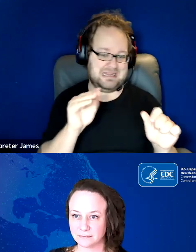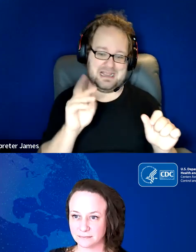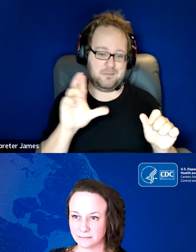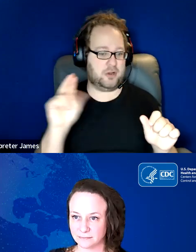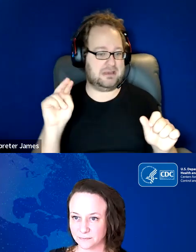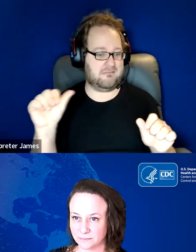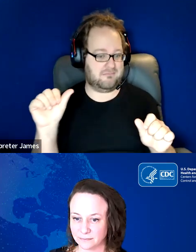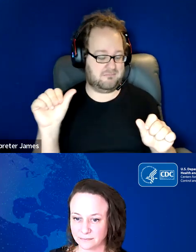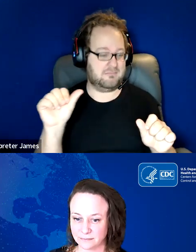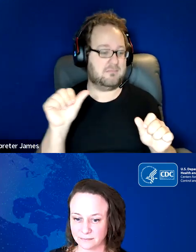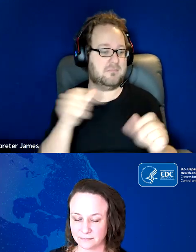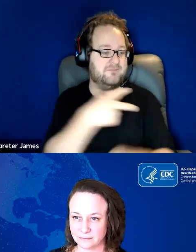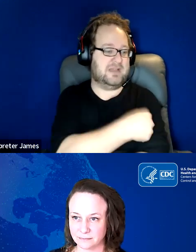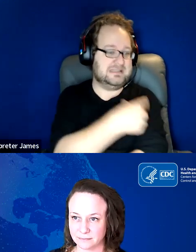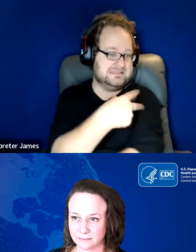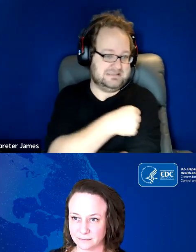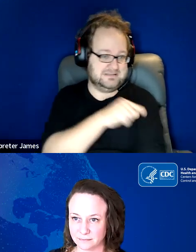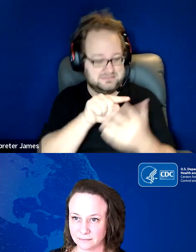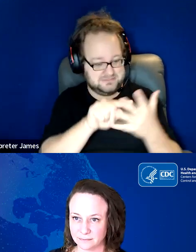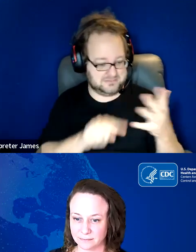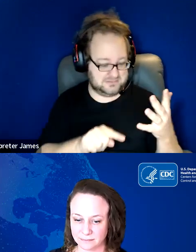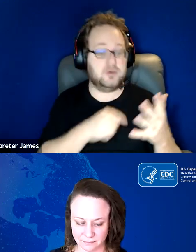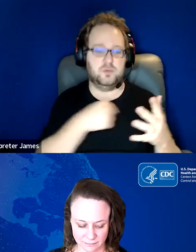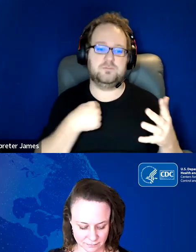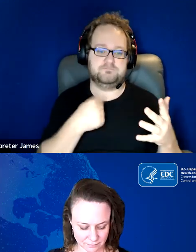have Novax chills the protein based vaccine that you can get